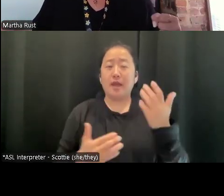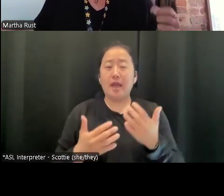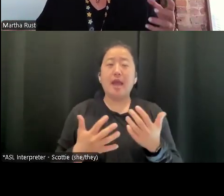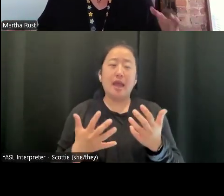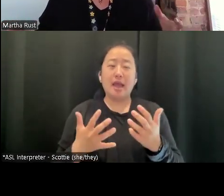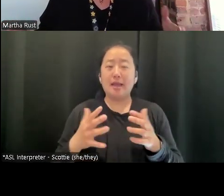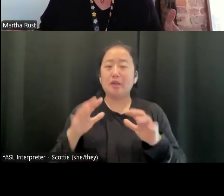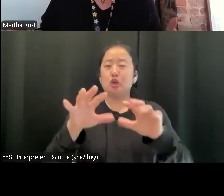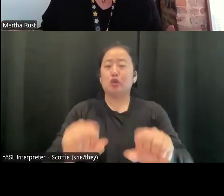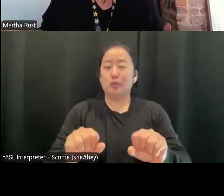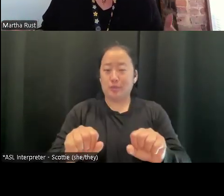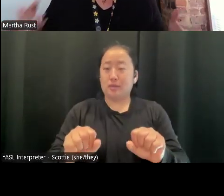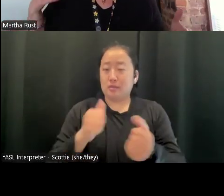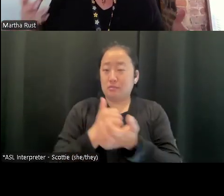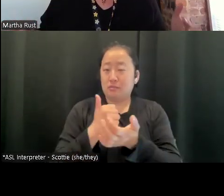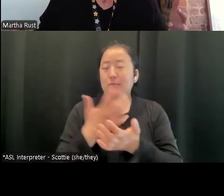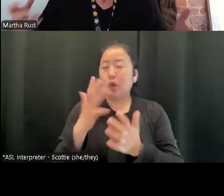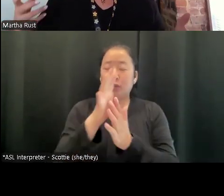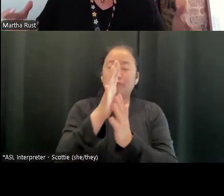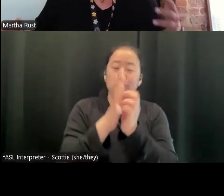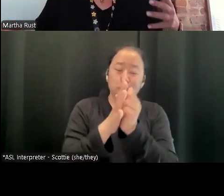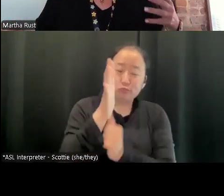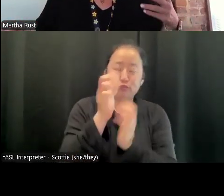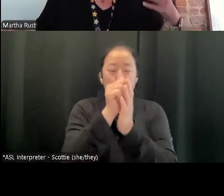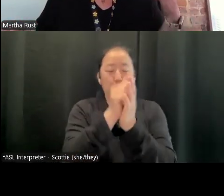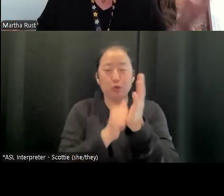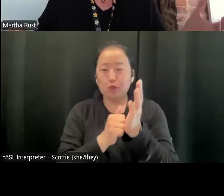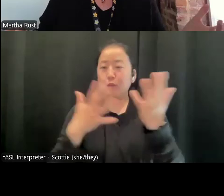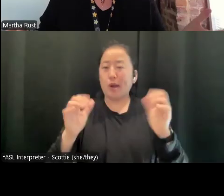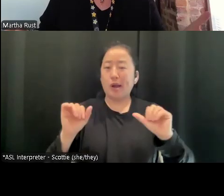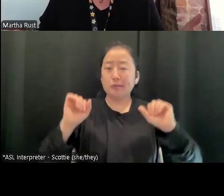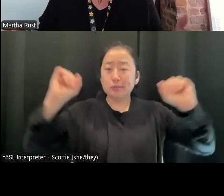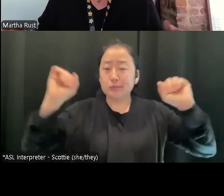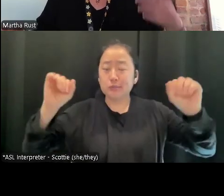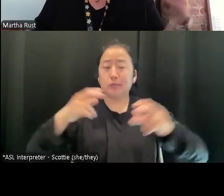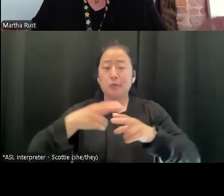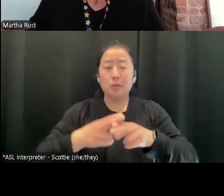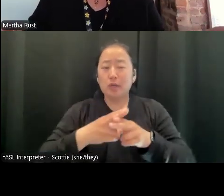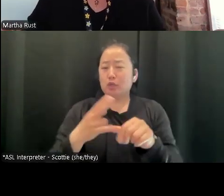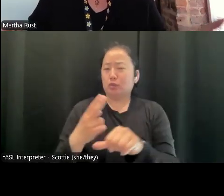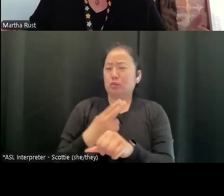like if you wanted to work out or use weights or you're using a device or using something that